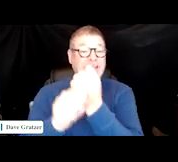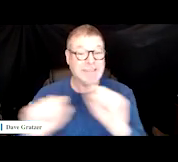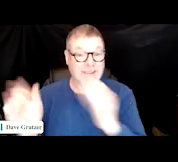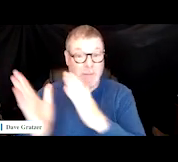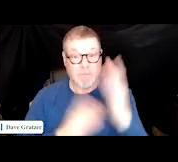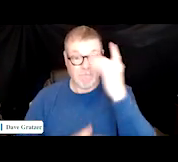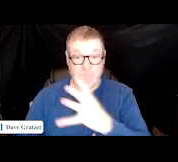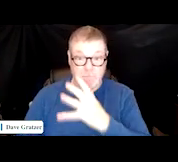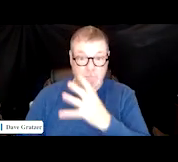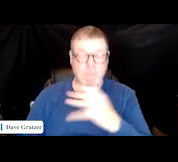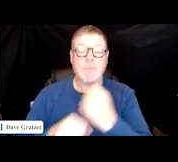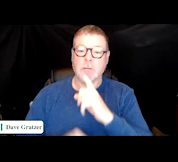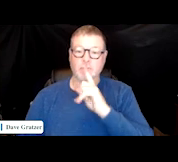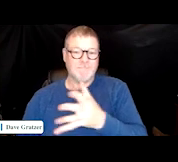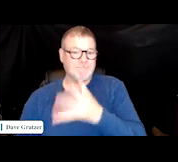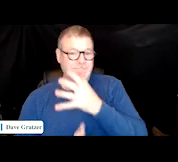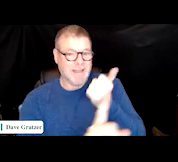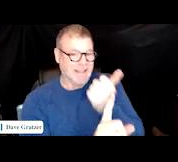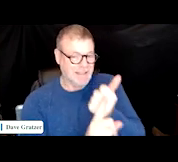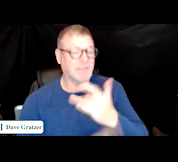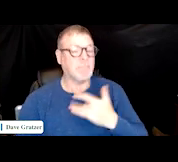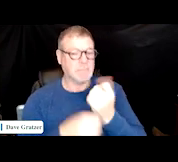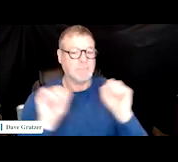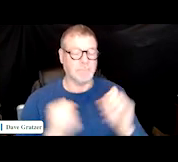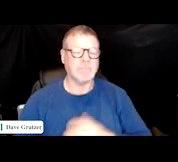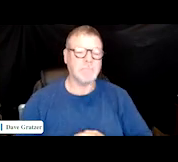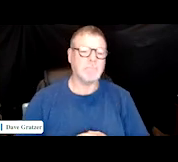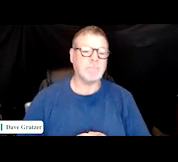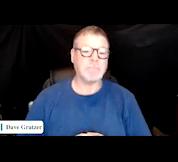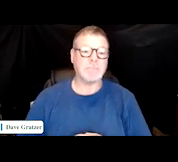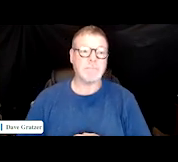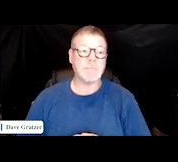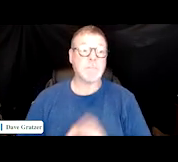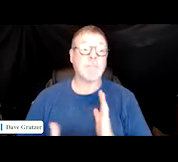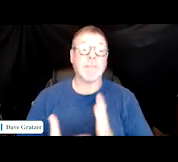to make sure that she felt safe. Our intervention did not end there.